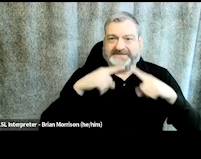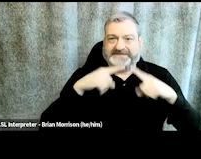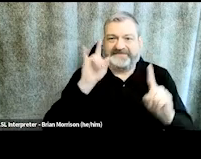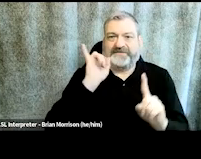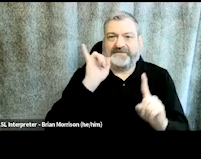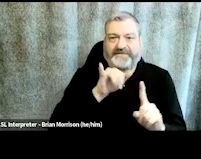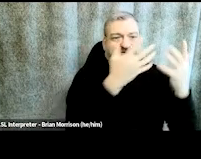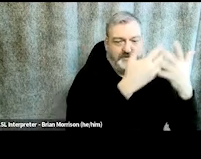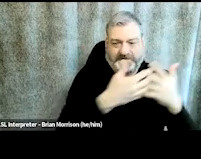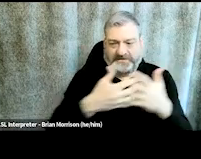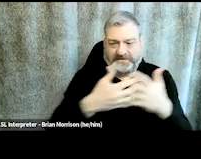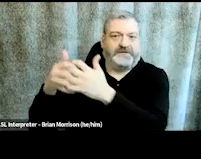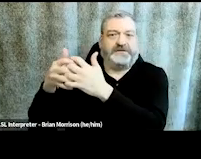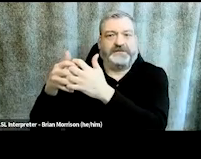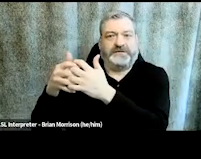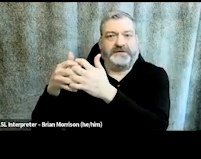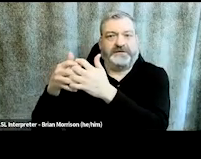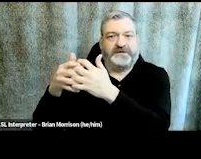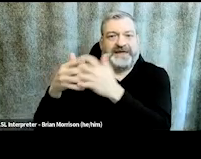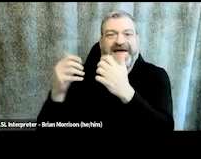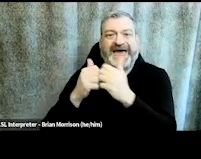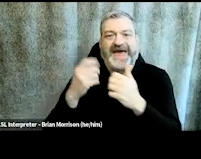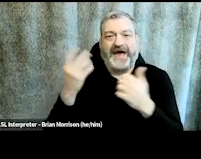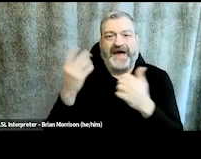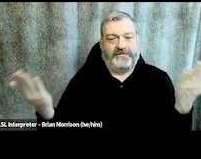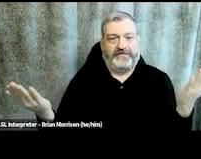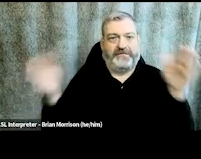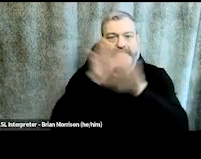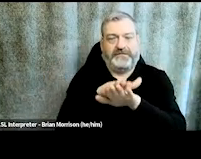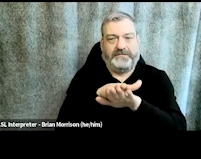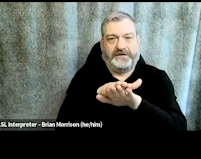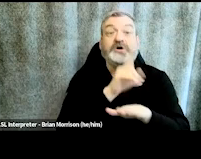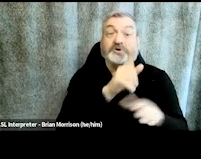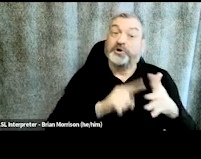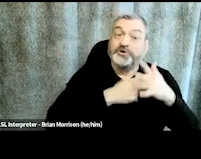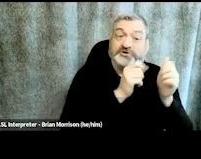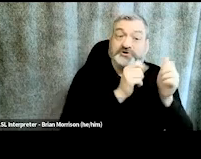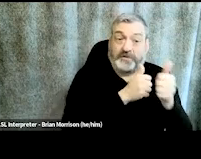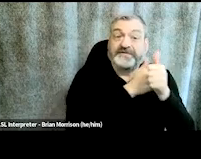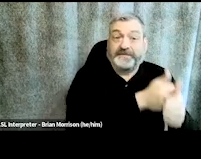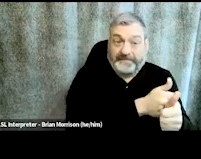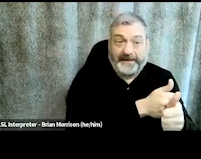you can see some of the reasons why you might want to start with compliance. We have meeting legal requirements.